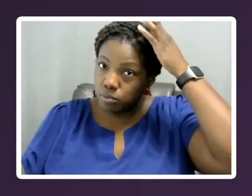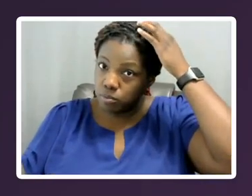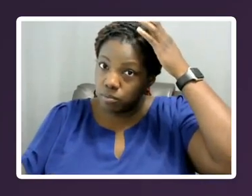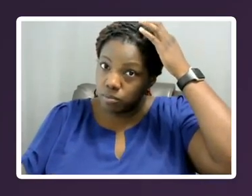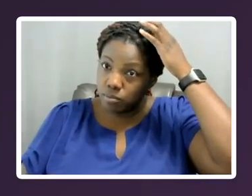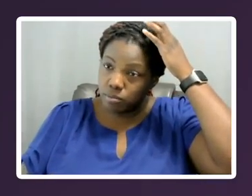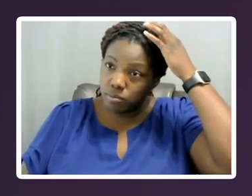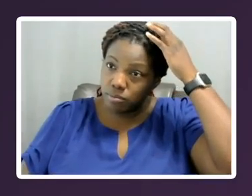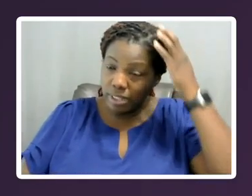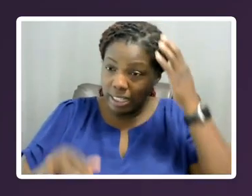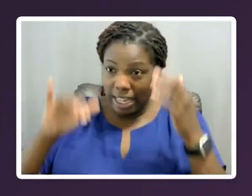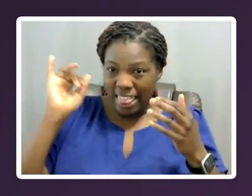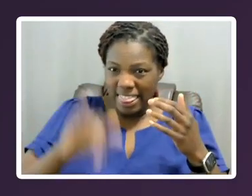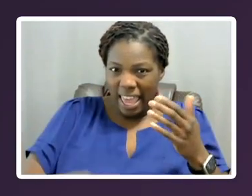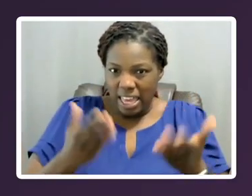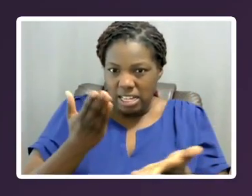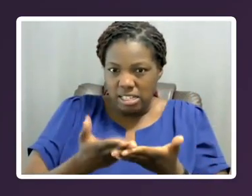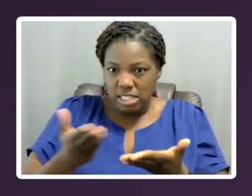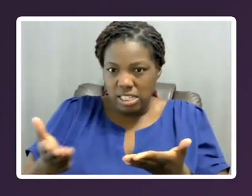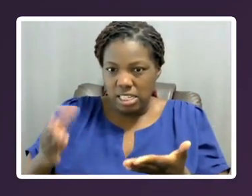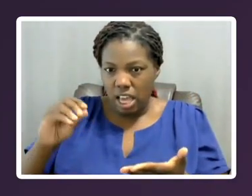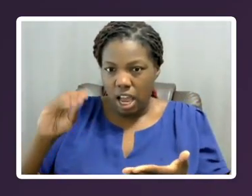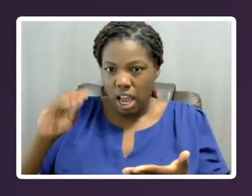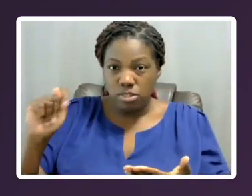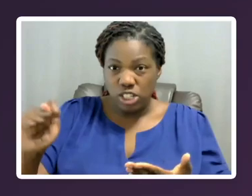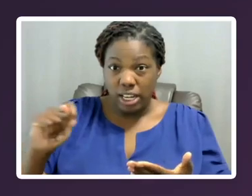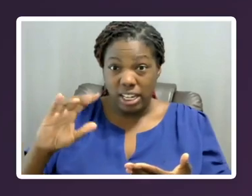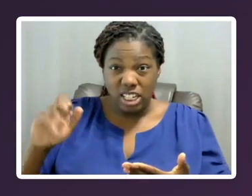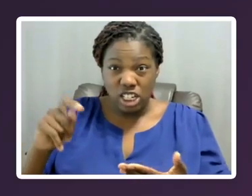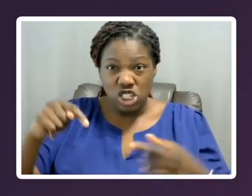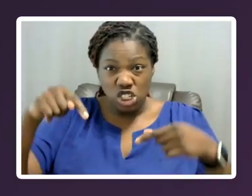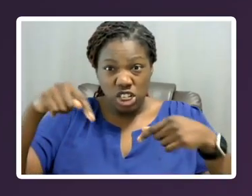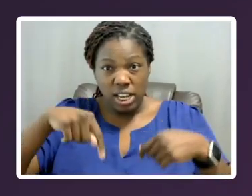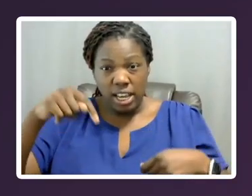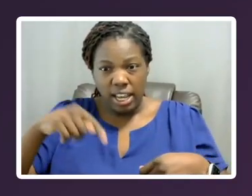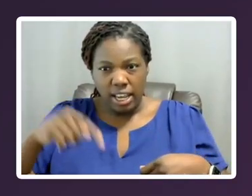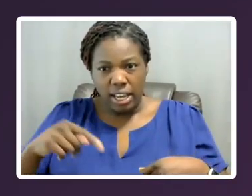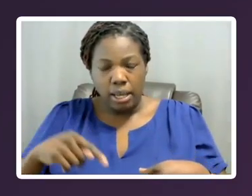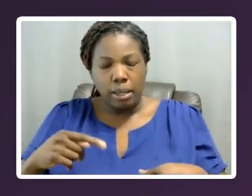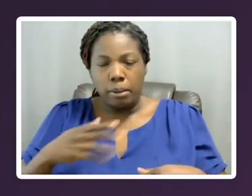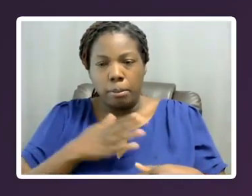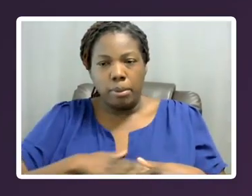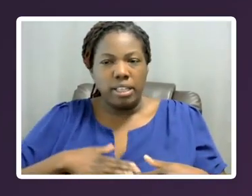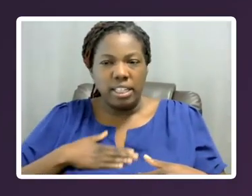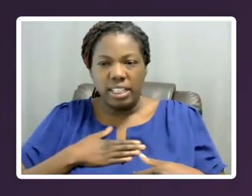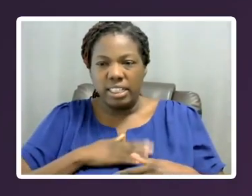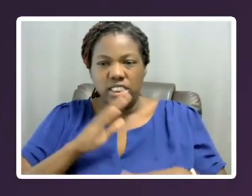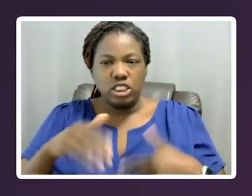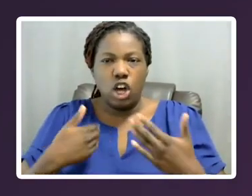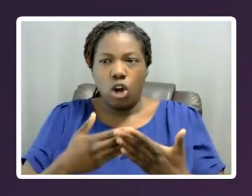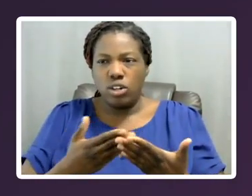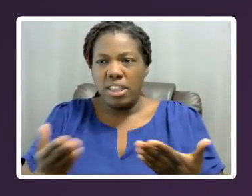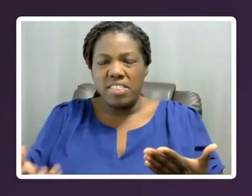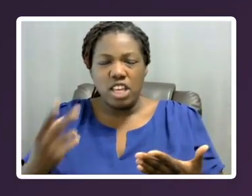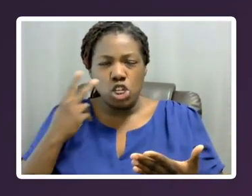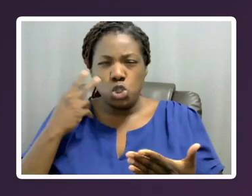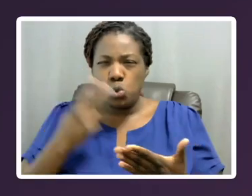objects. In the chat box go ahead and freeform all the objects you're seeing in the portrait. It